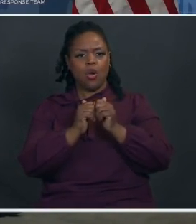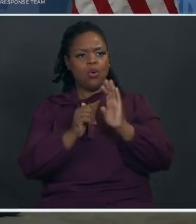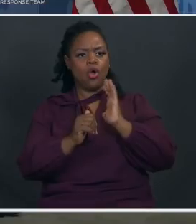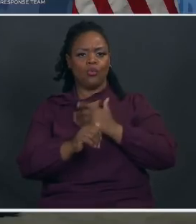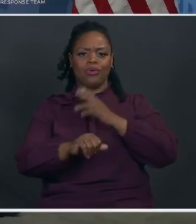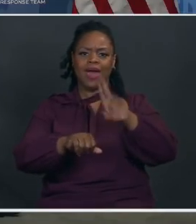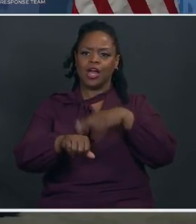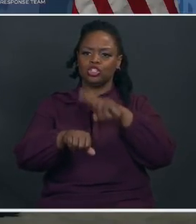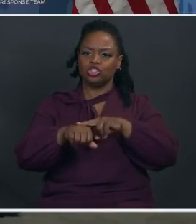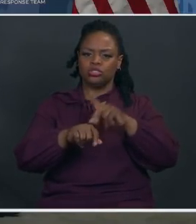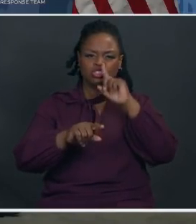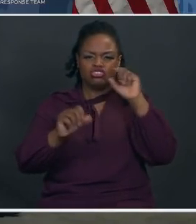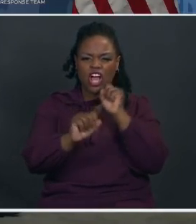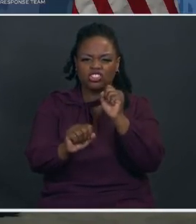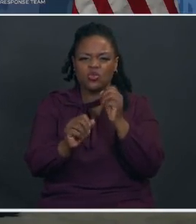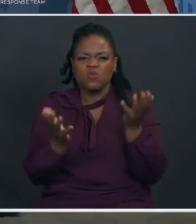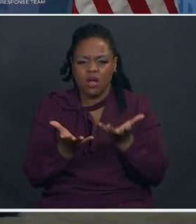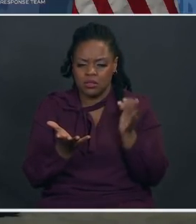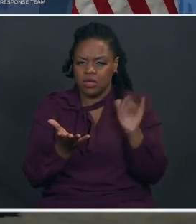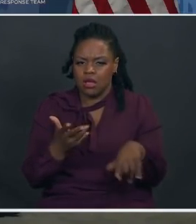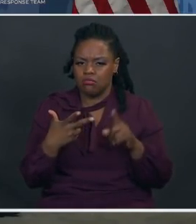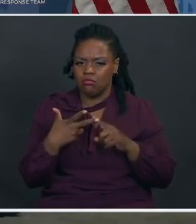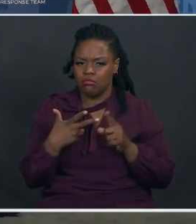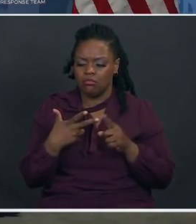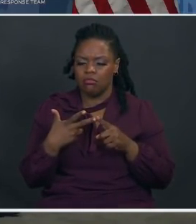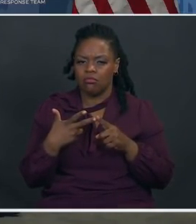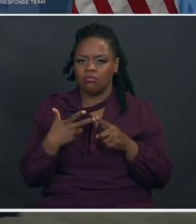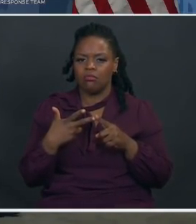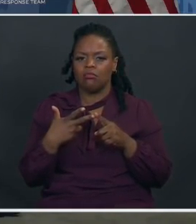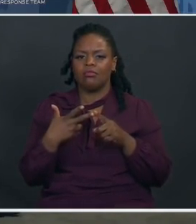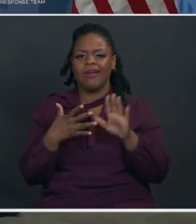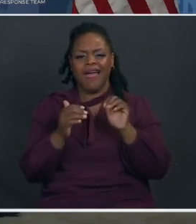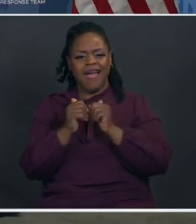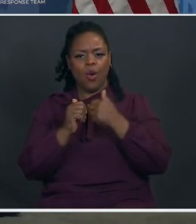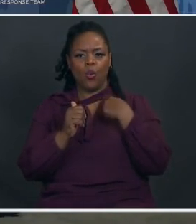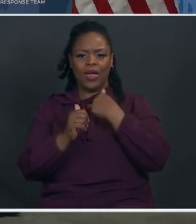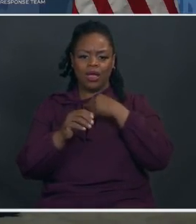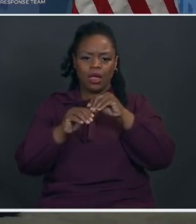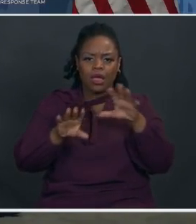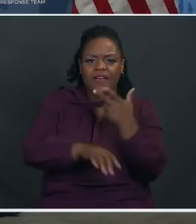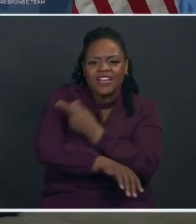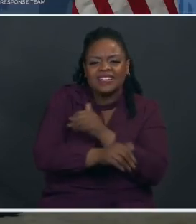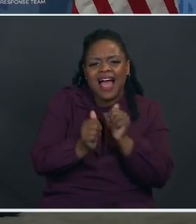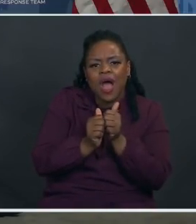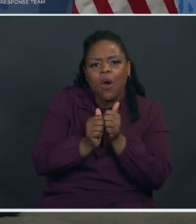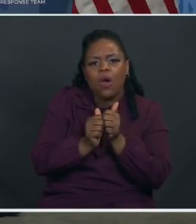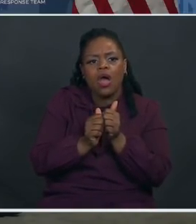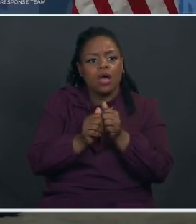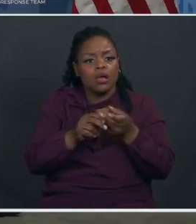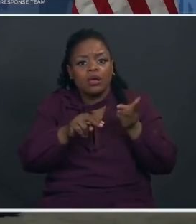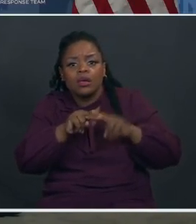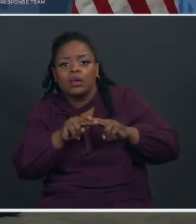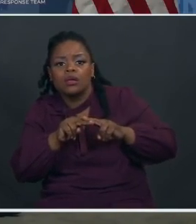including our efforts to get shots in arms, increased testing, secure adequate supplies of PPE